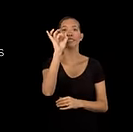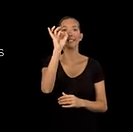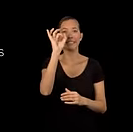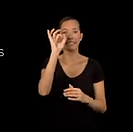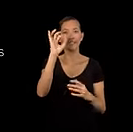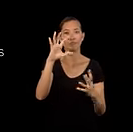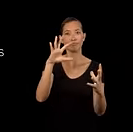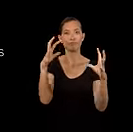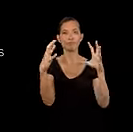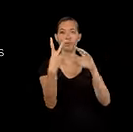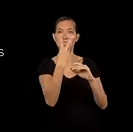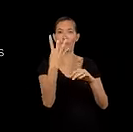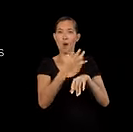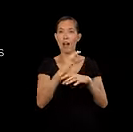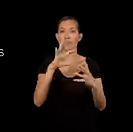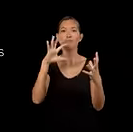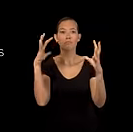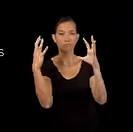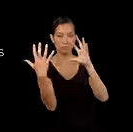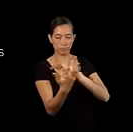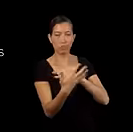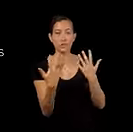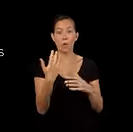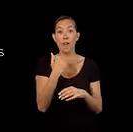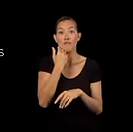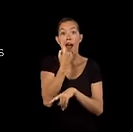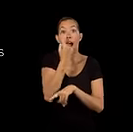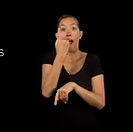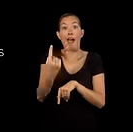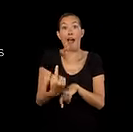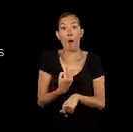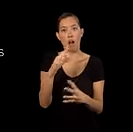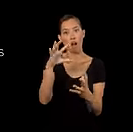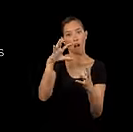The Earth turns through 360 degrees of longitude every 24 hours.